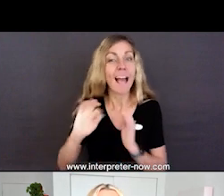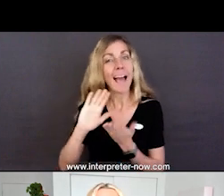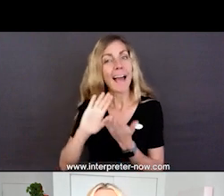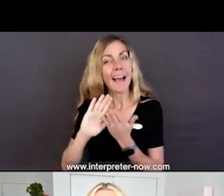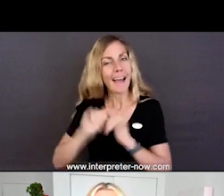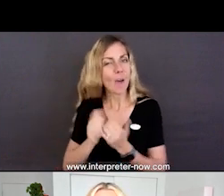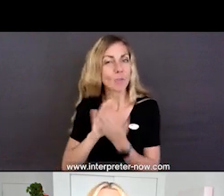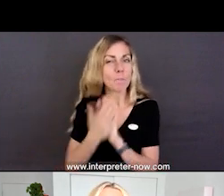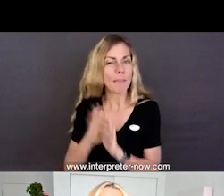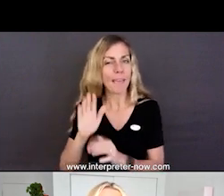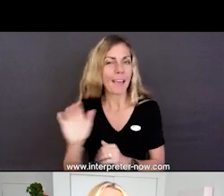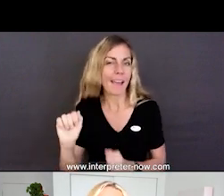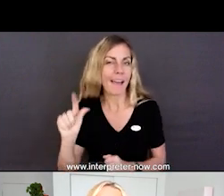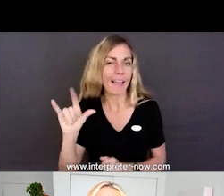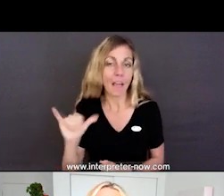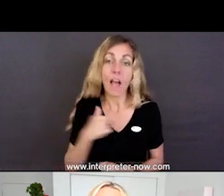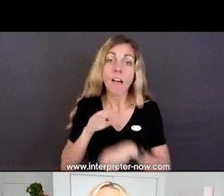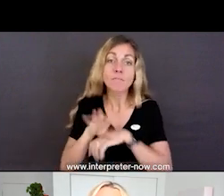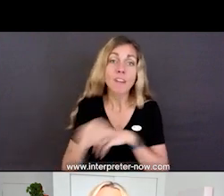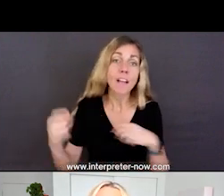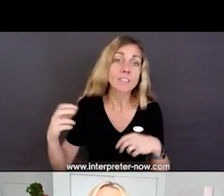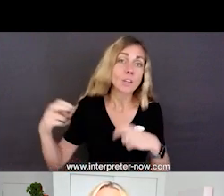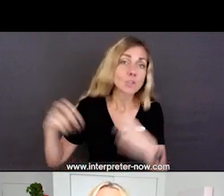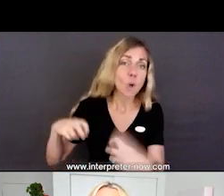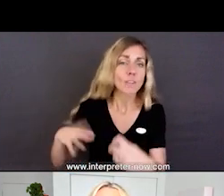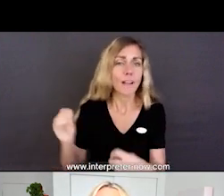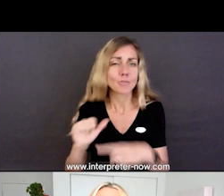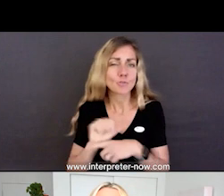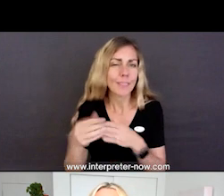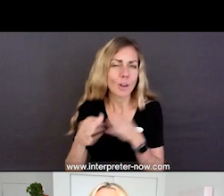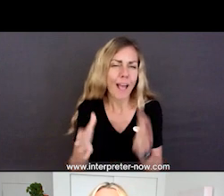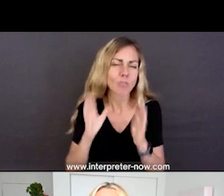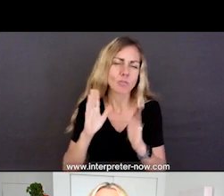I advise, coach, and train leaders on how to build diverse, equitable, and inclusive